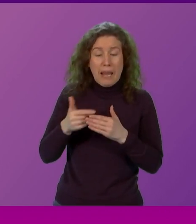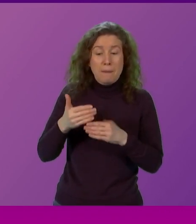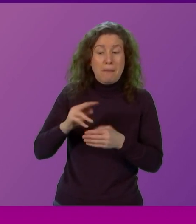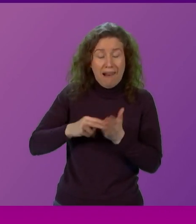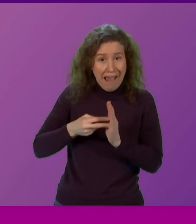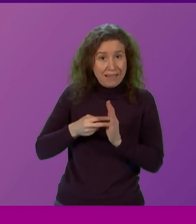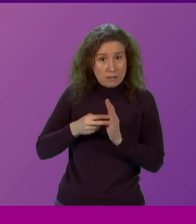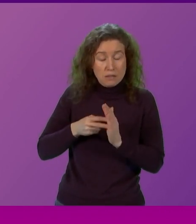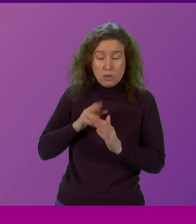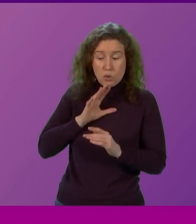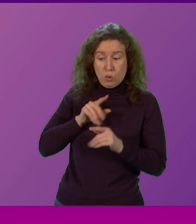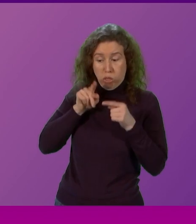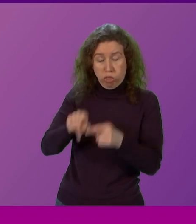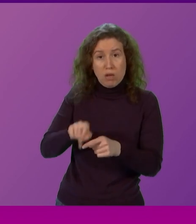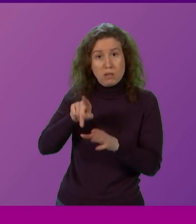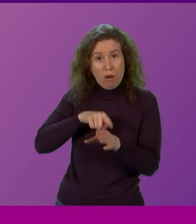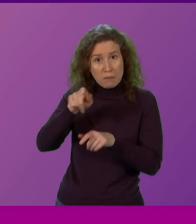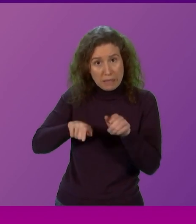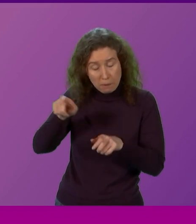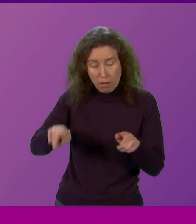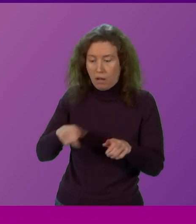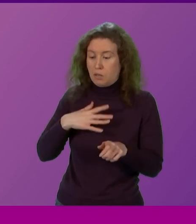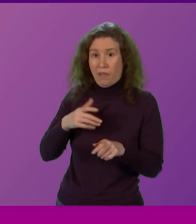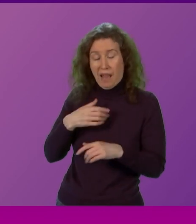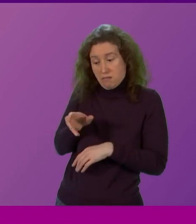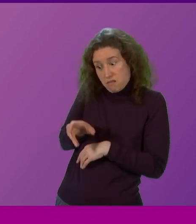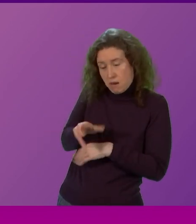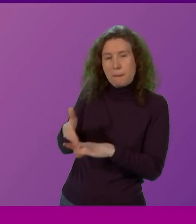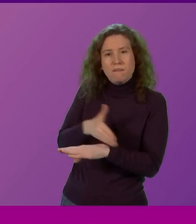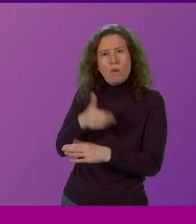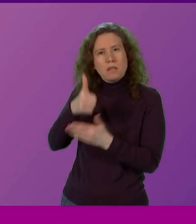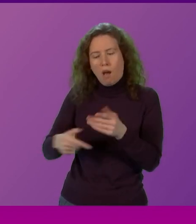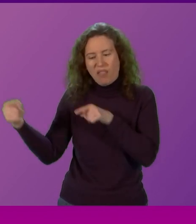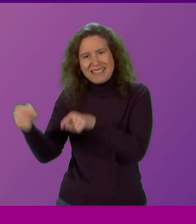pre-planned—and hold everyone who is responsible to account?